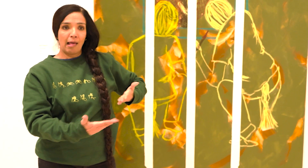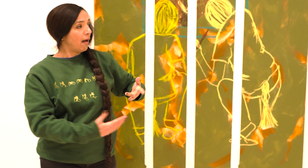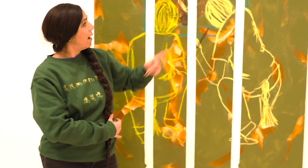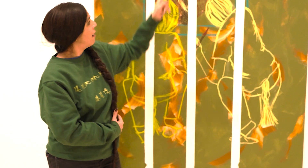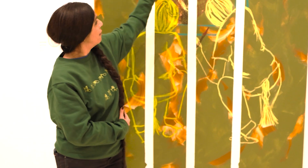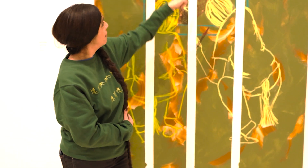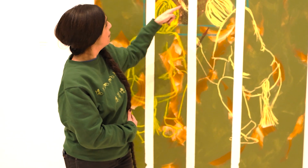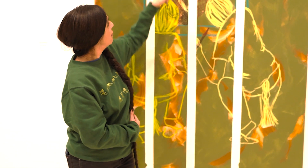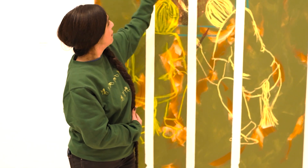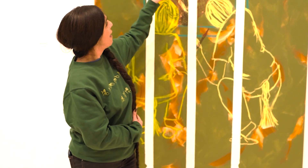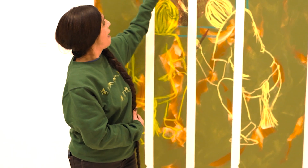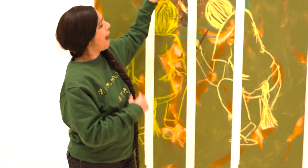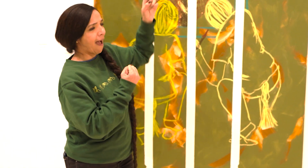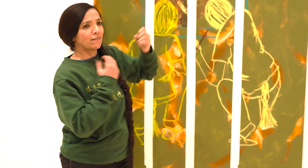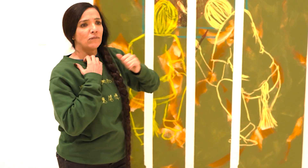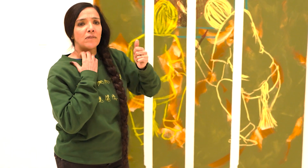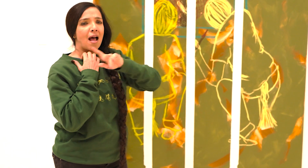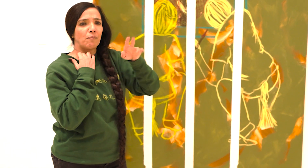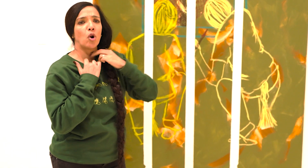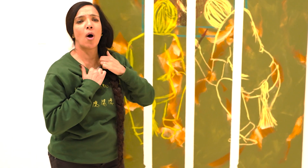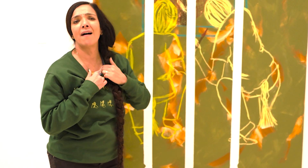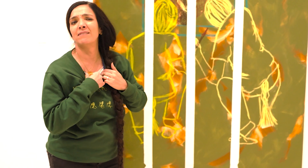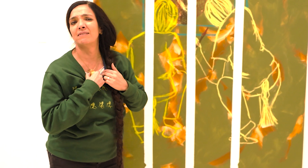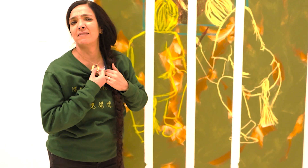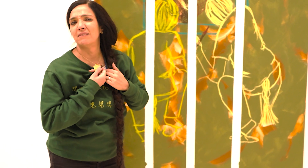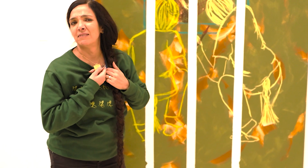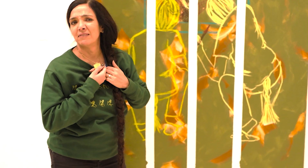and I've got this around my neck.